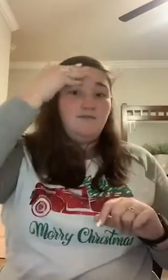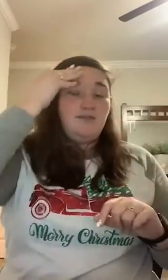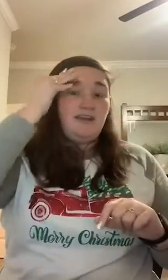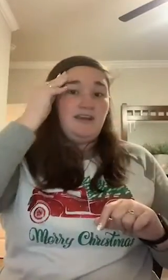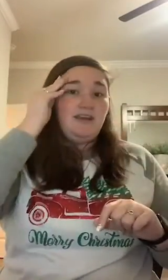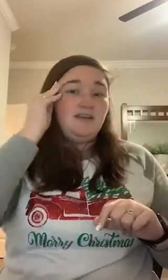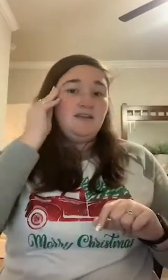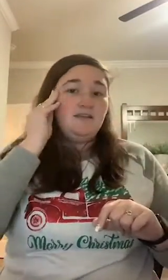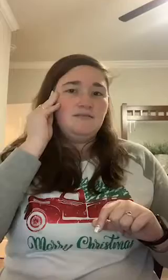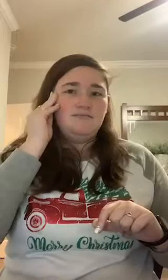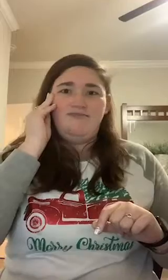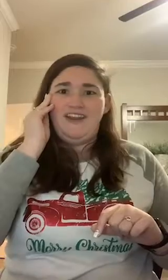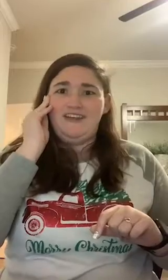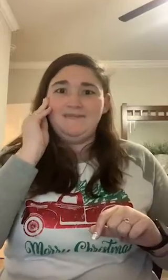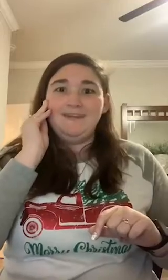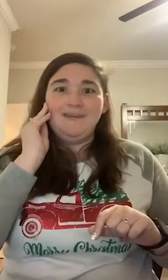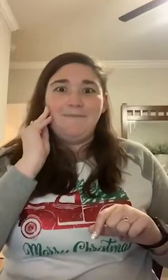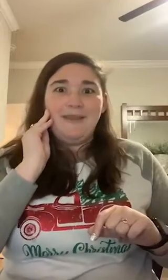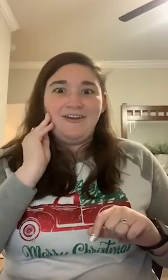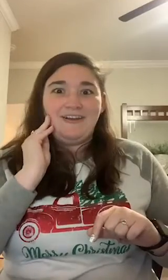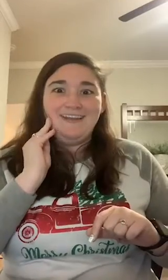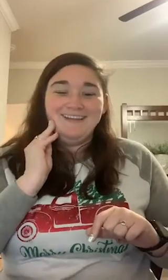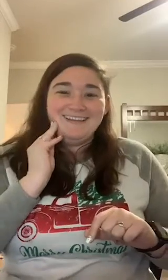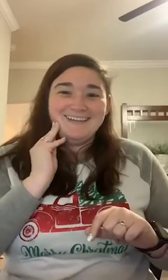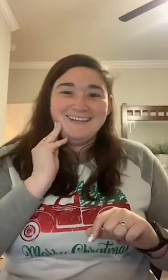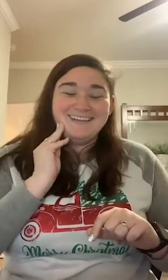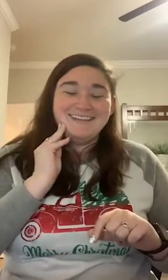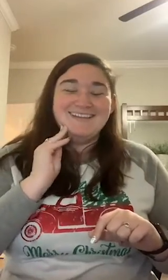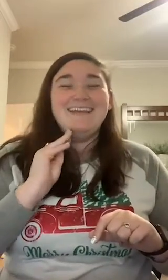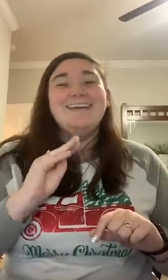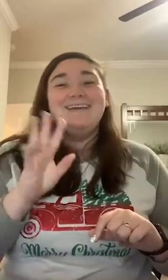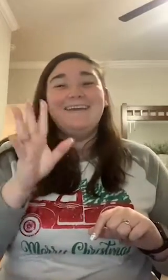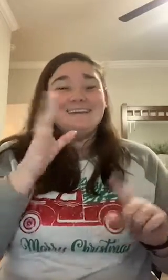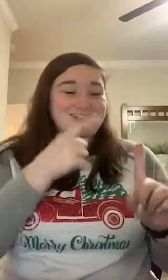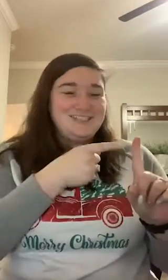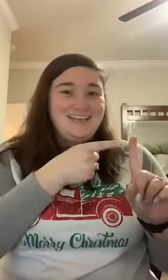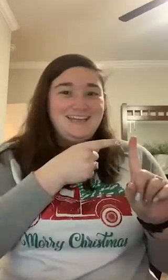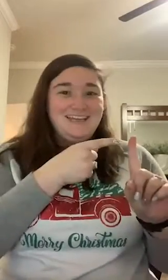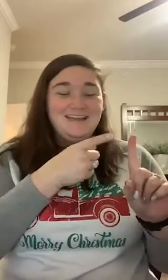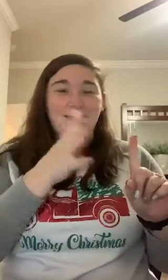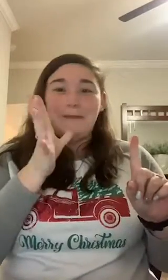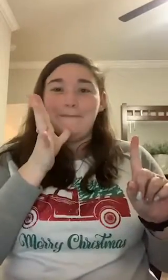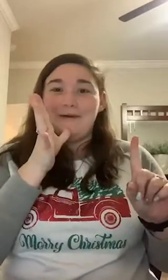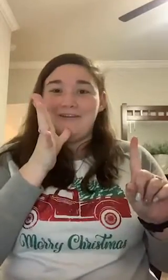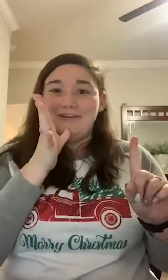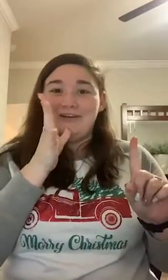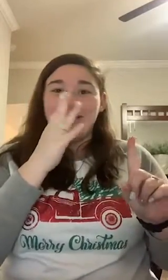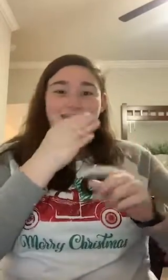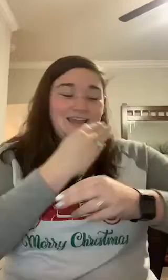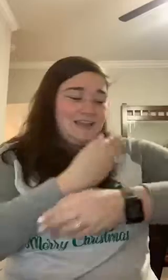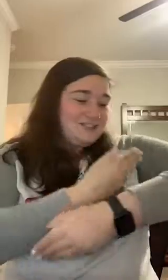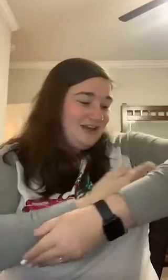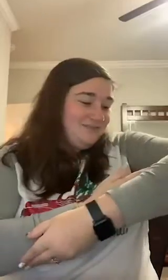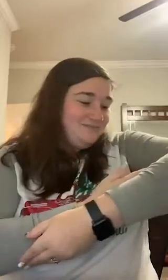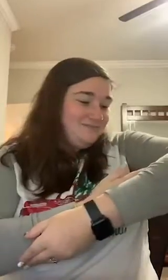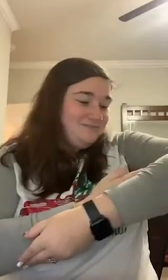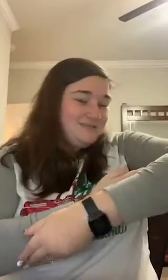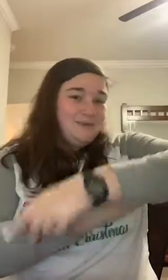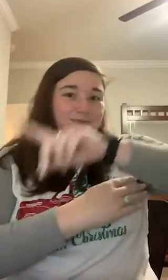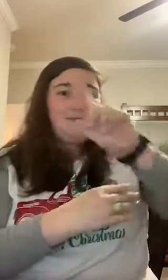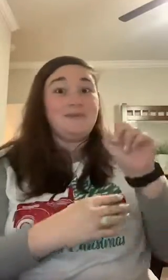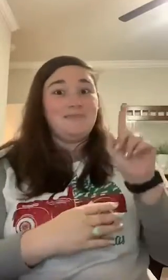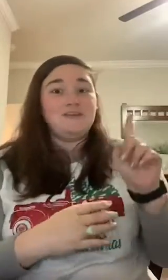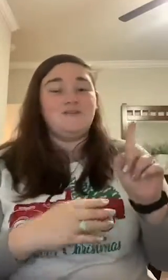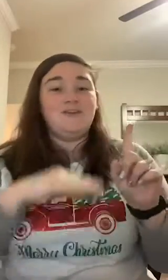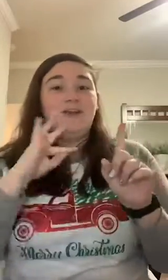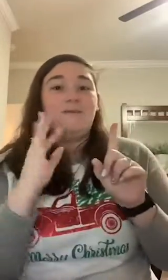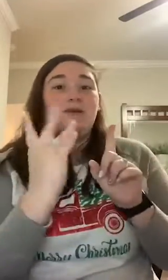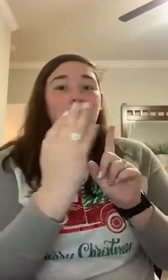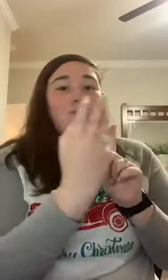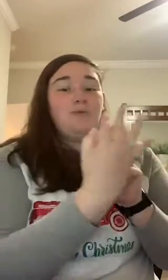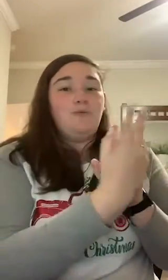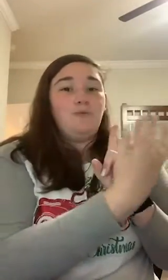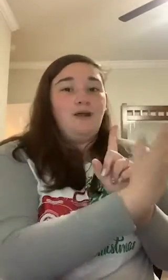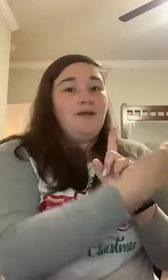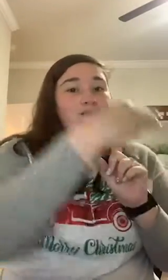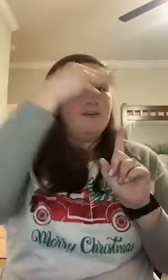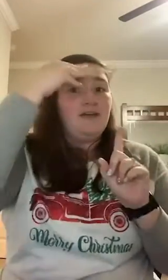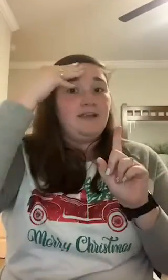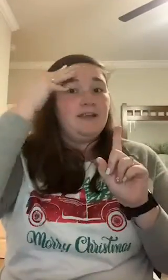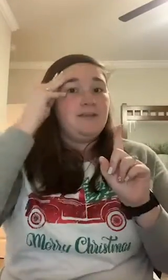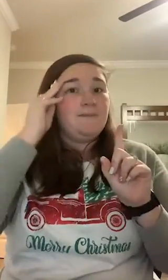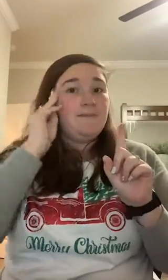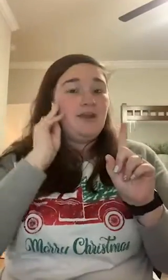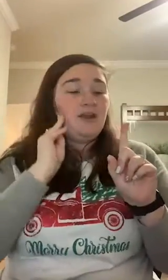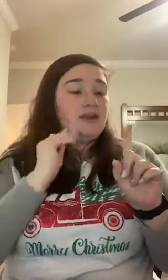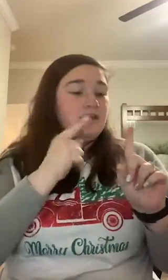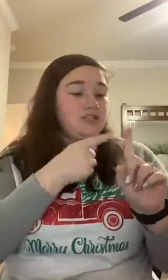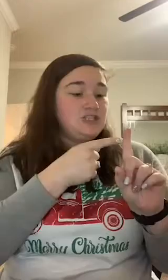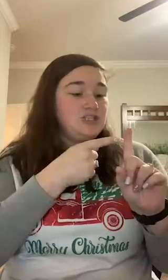fairy... fairy?? Mary she mother and child. so you can keep this finger up, round yon Mary she